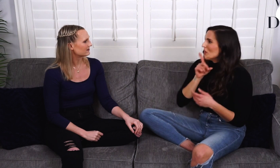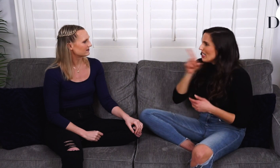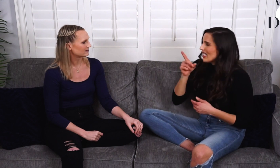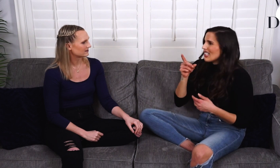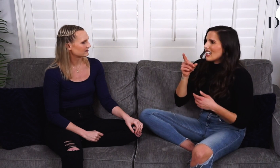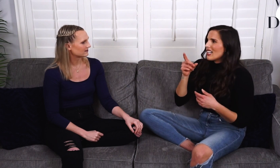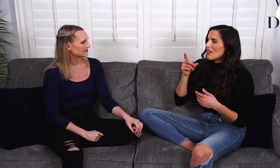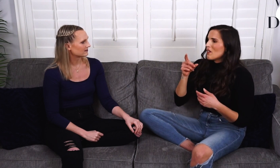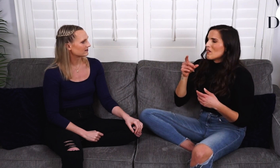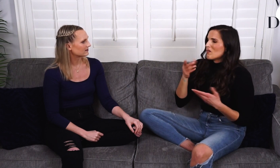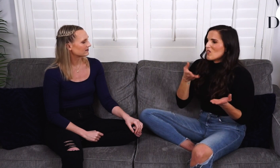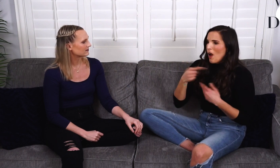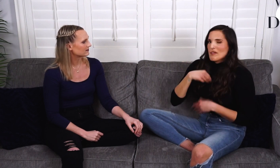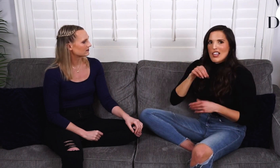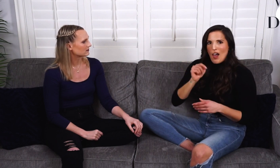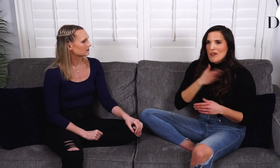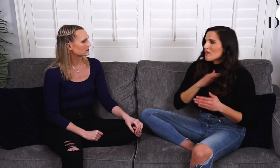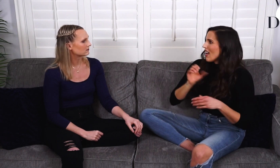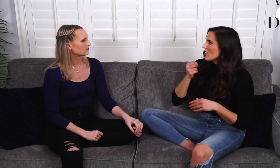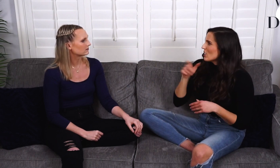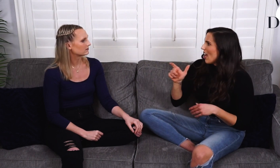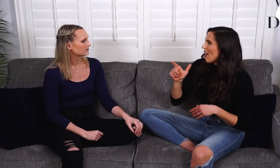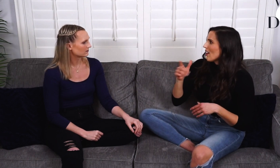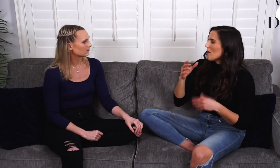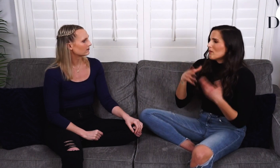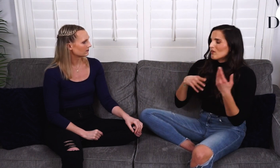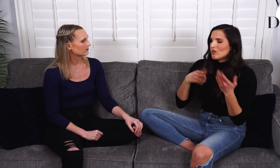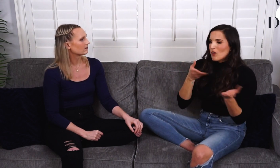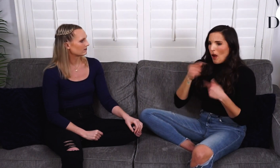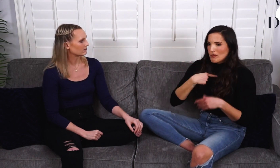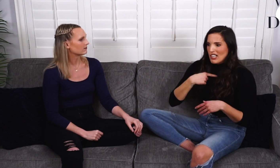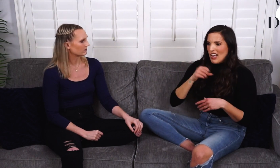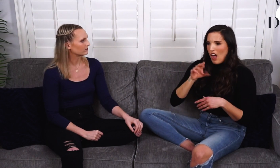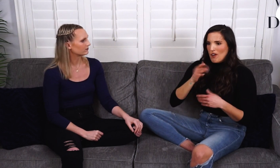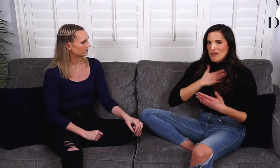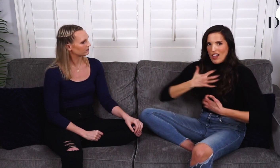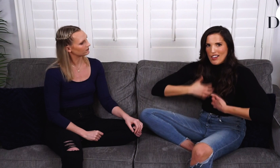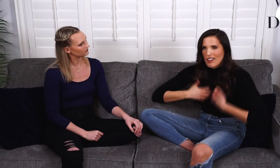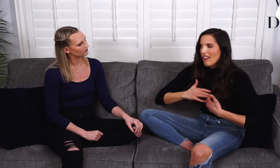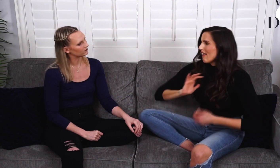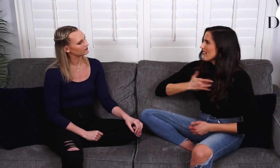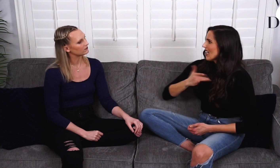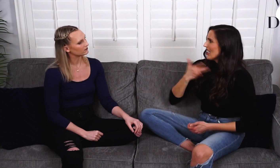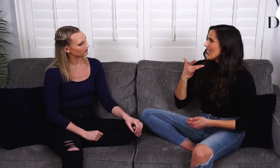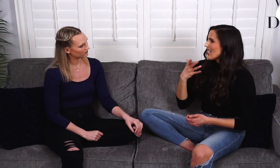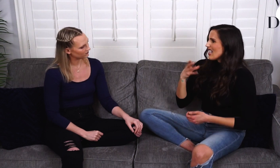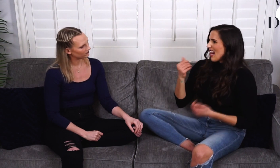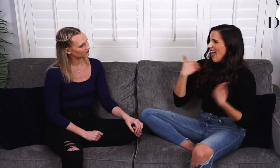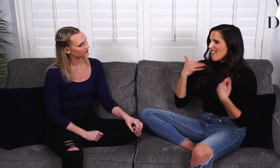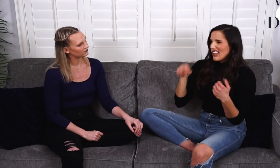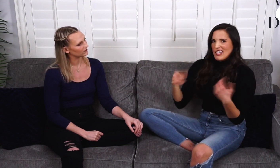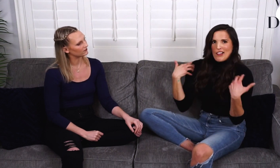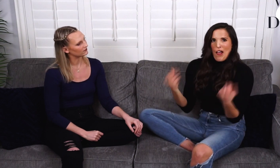really brought me out of my own shell and brought me out of my own insecurities and having this